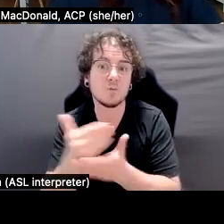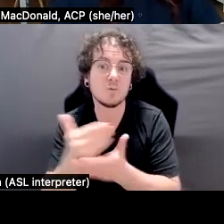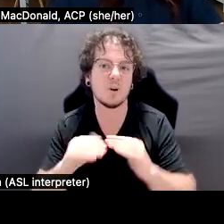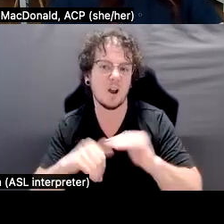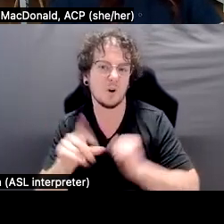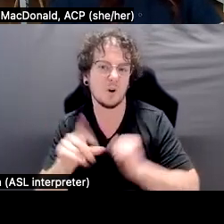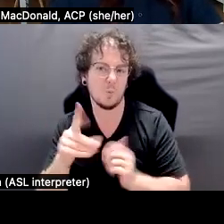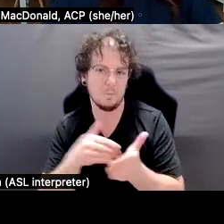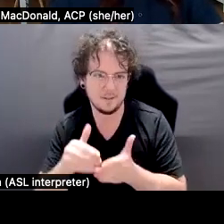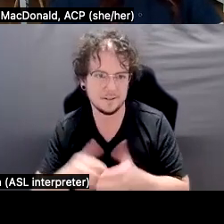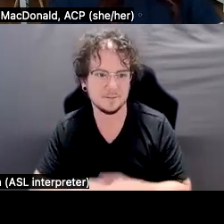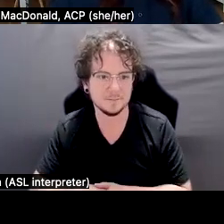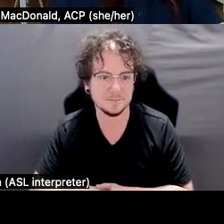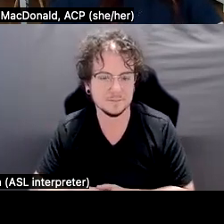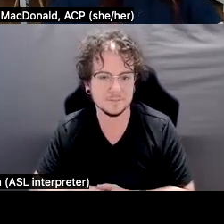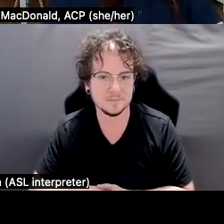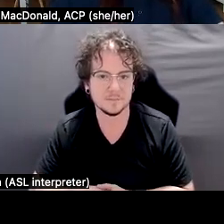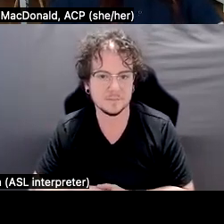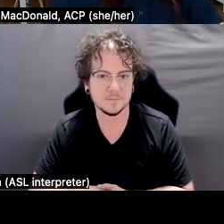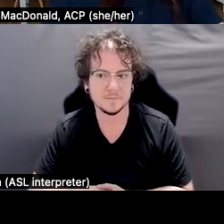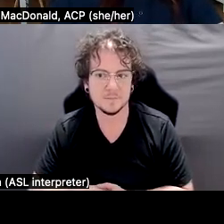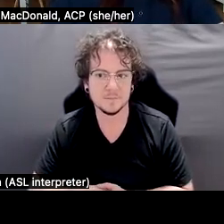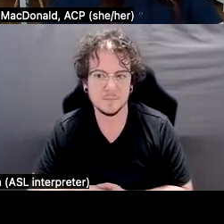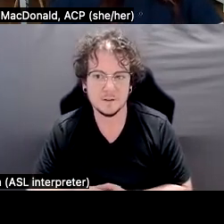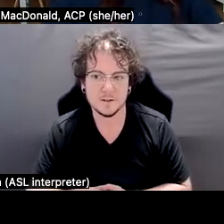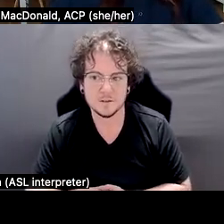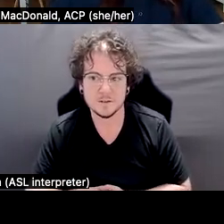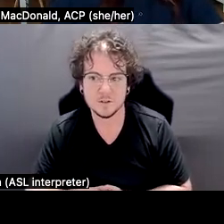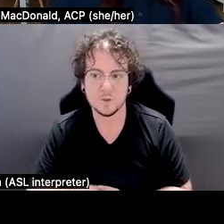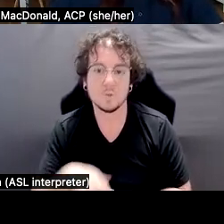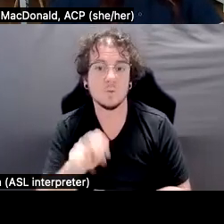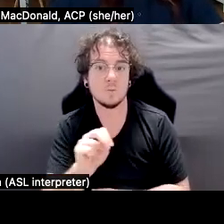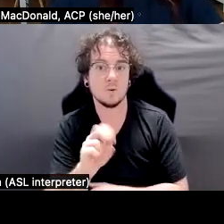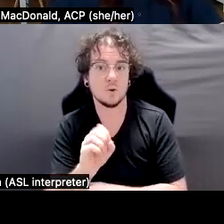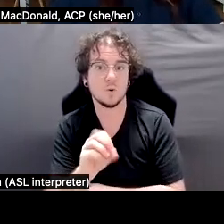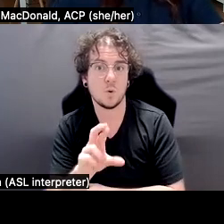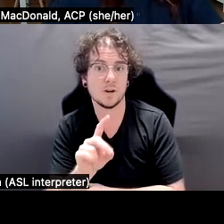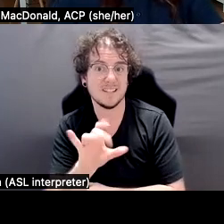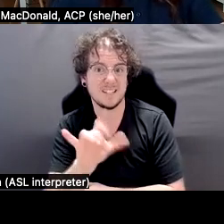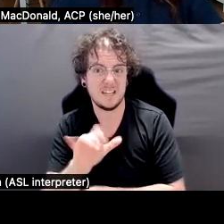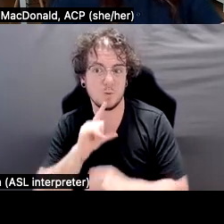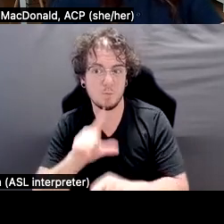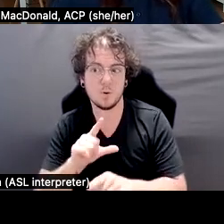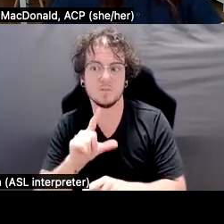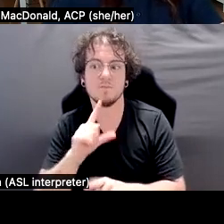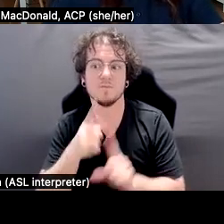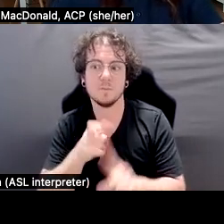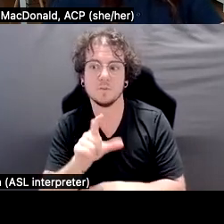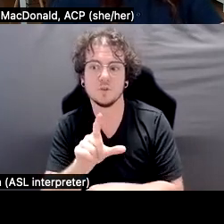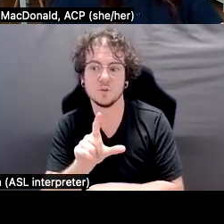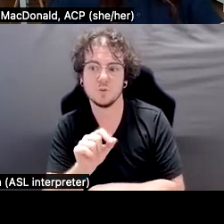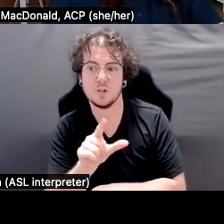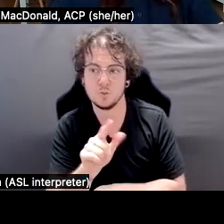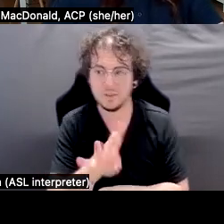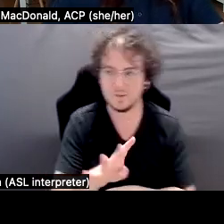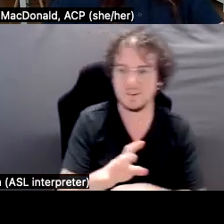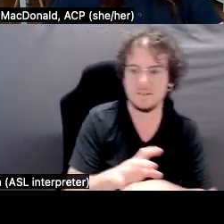Nordicity reported in 2023 that 23% of full-time equivalents working in Canada worked at publishing